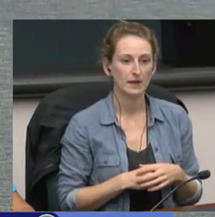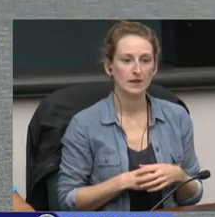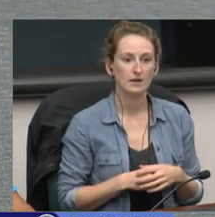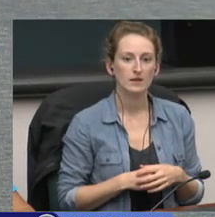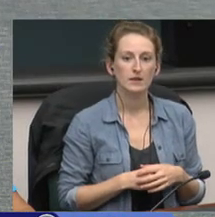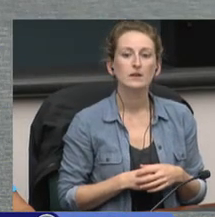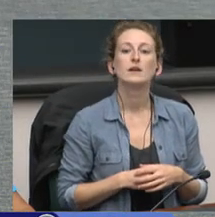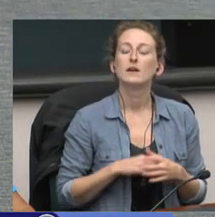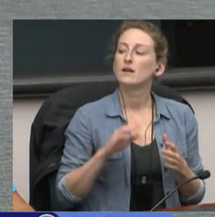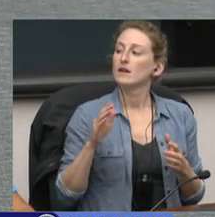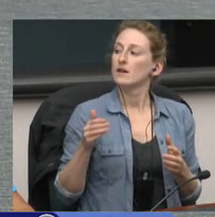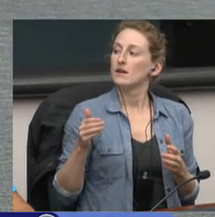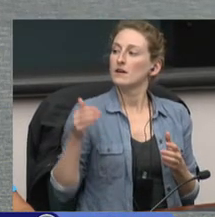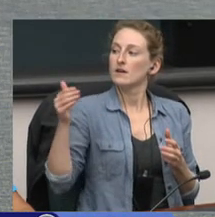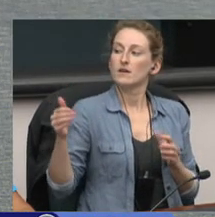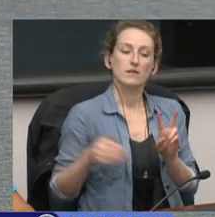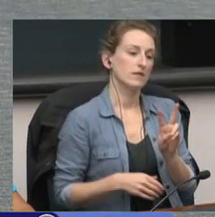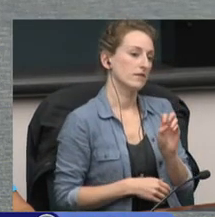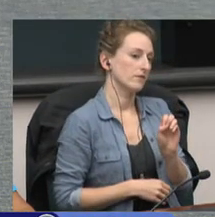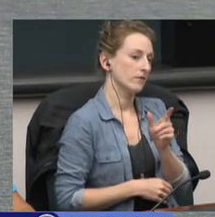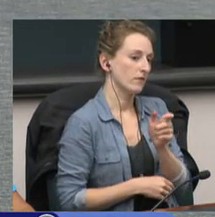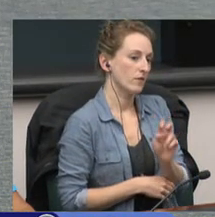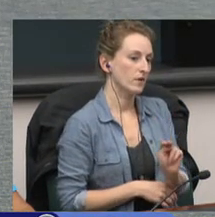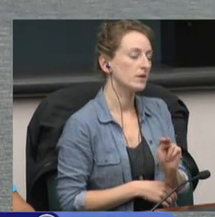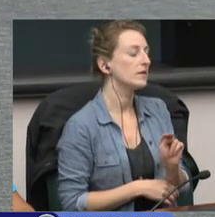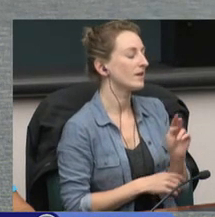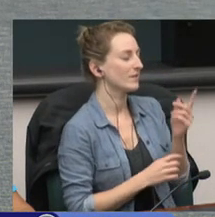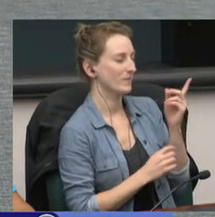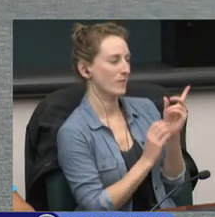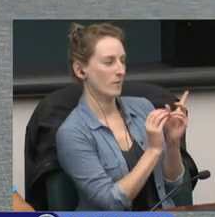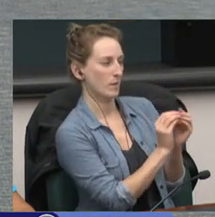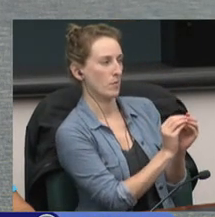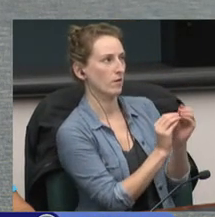mr. Robinson the I did think of one other city service that accrues to